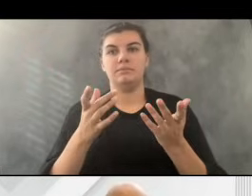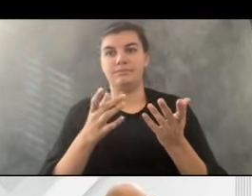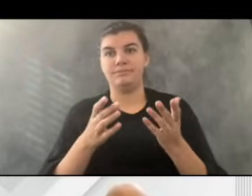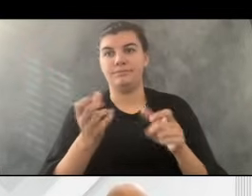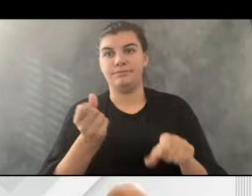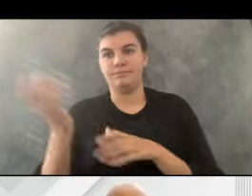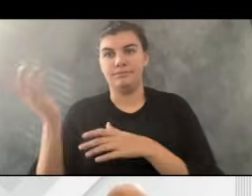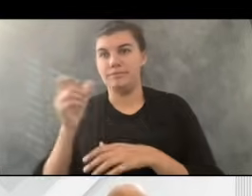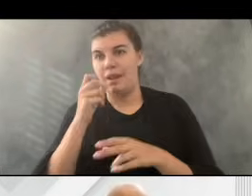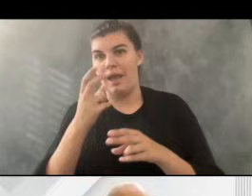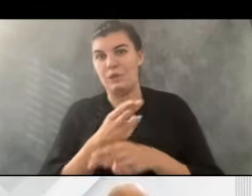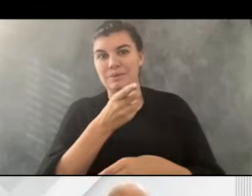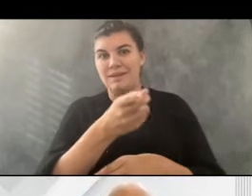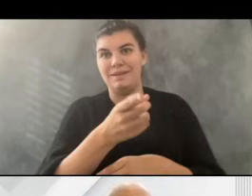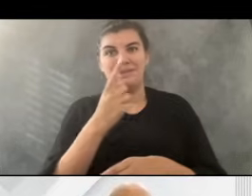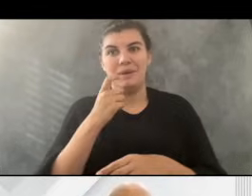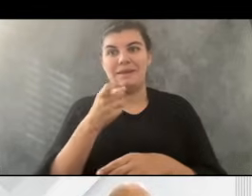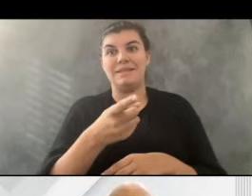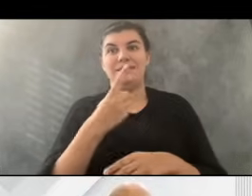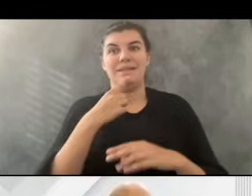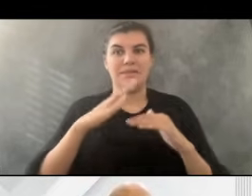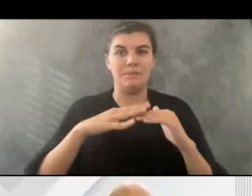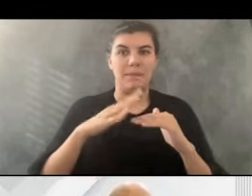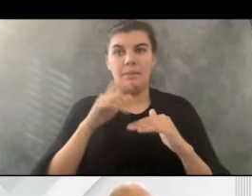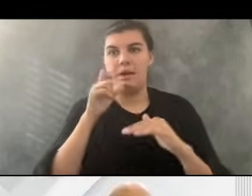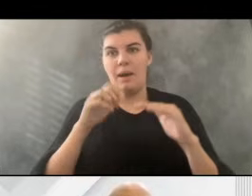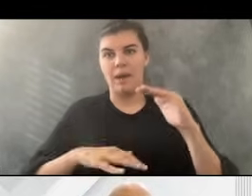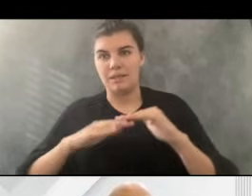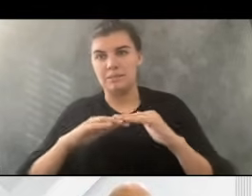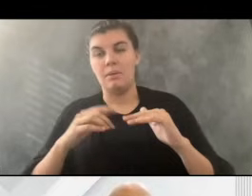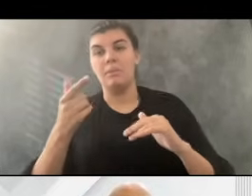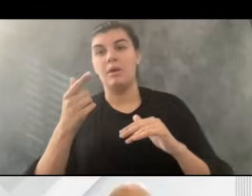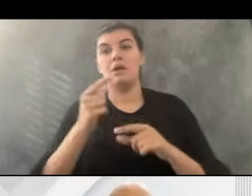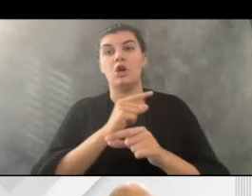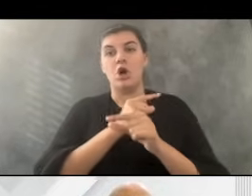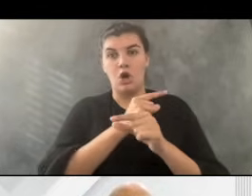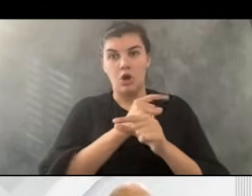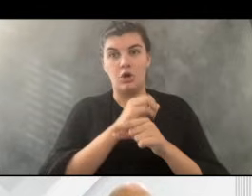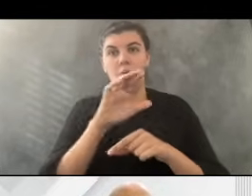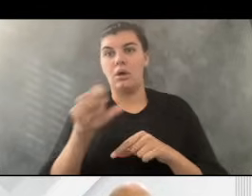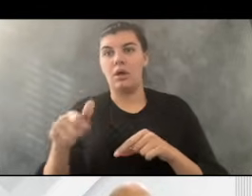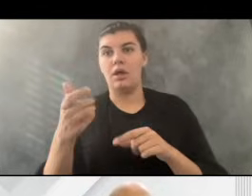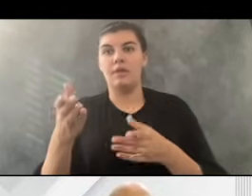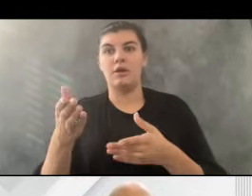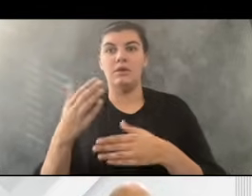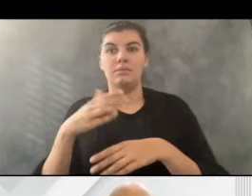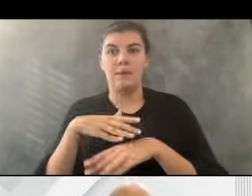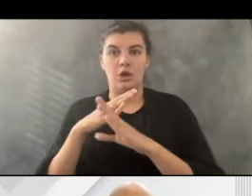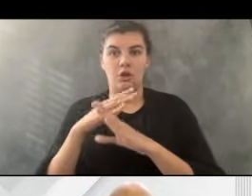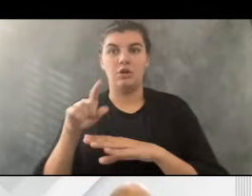minimum not a maximum. So guards or other barriers need to be provided to prohibit pedestrian travel